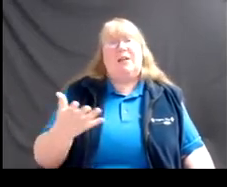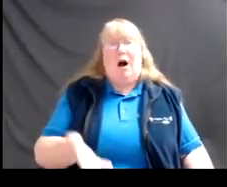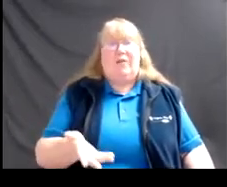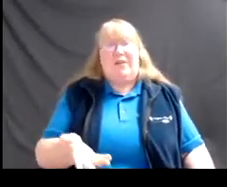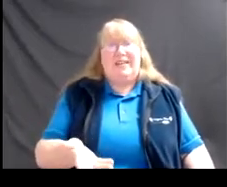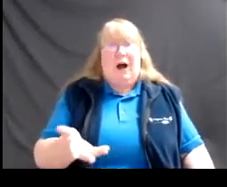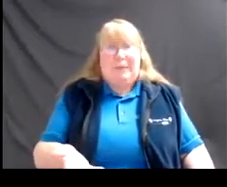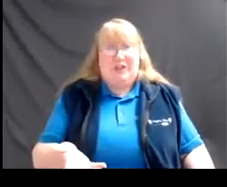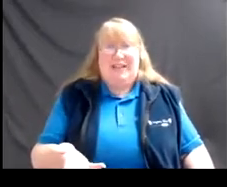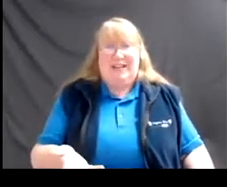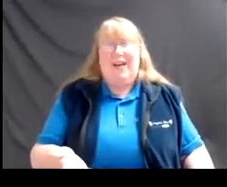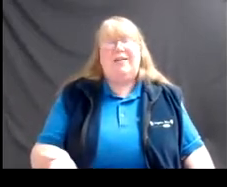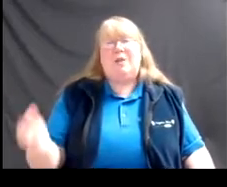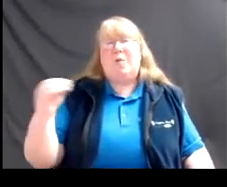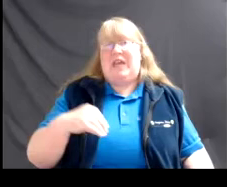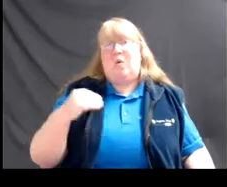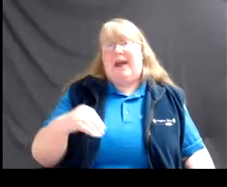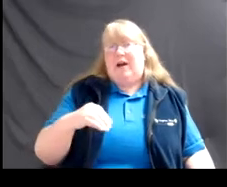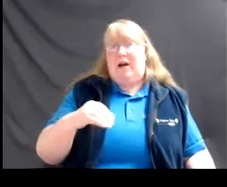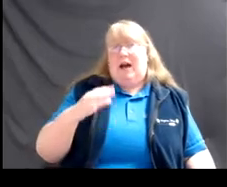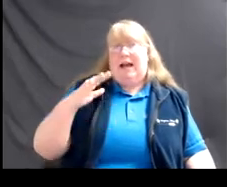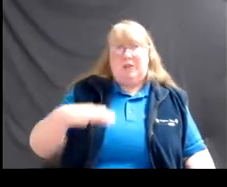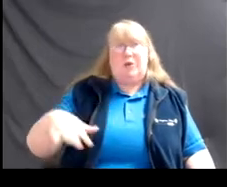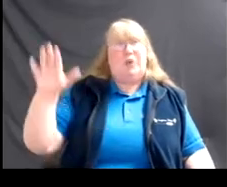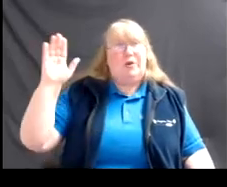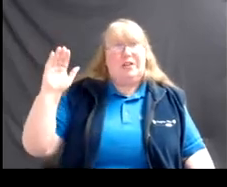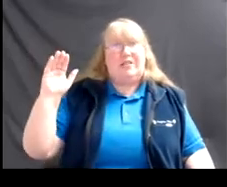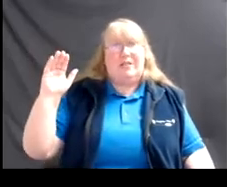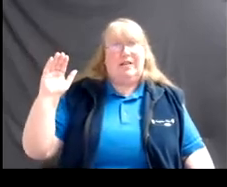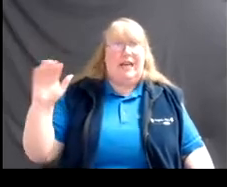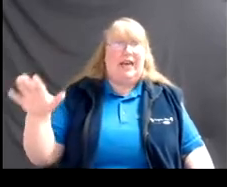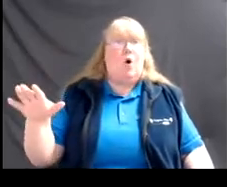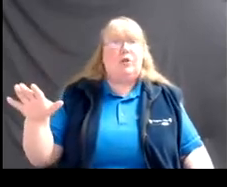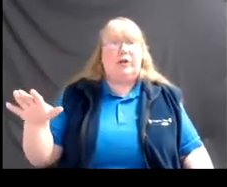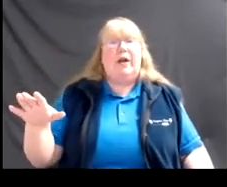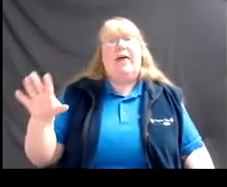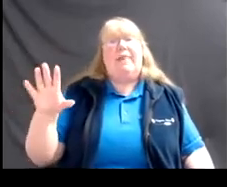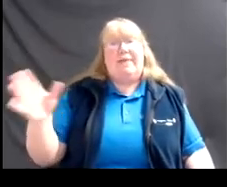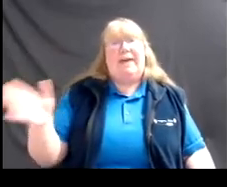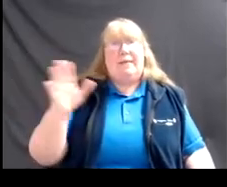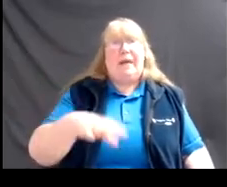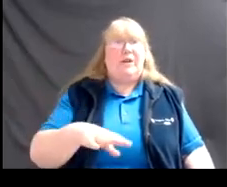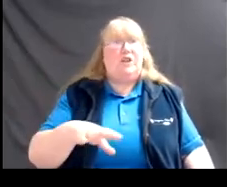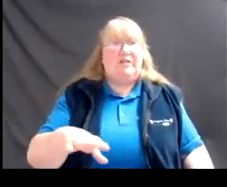offer this option, so be aware as your student is getting older, that they may be shifting